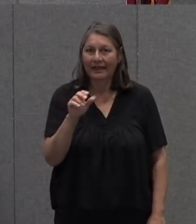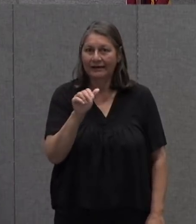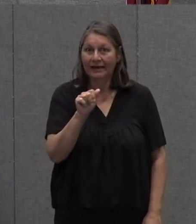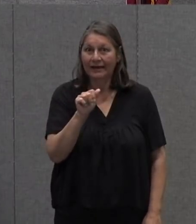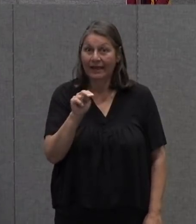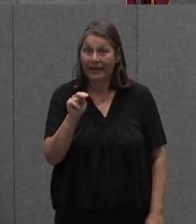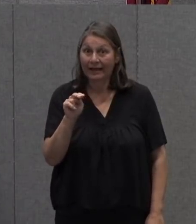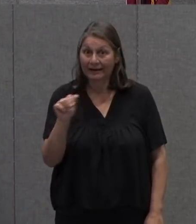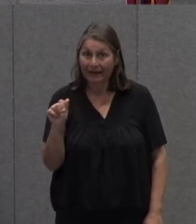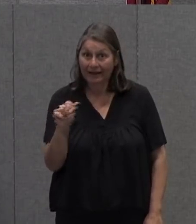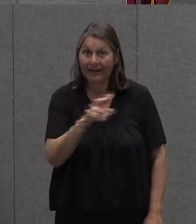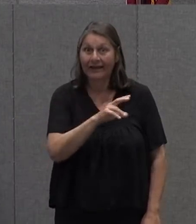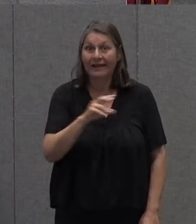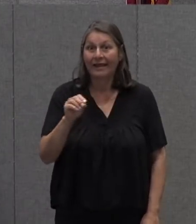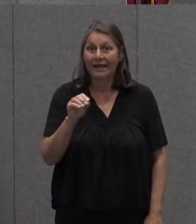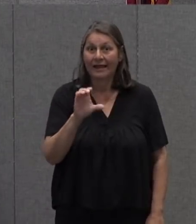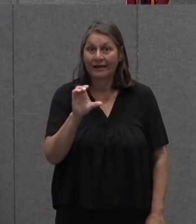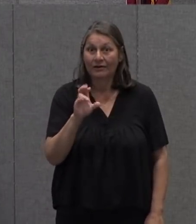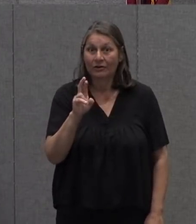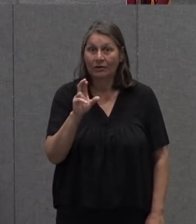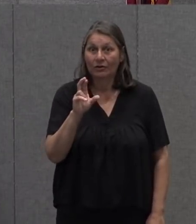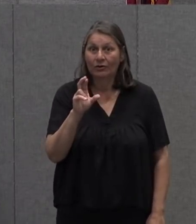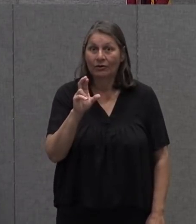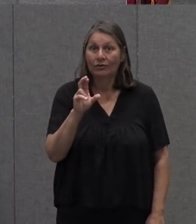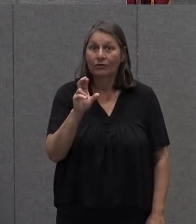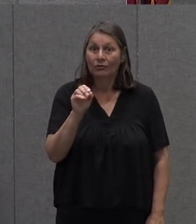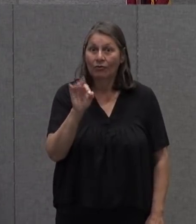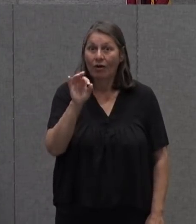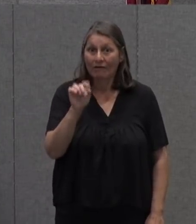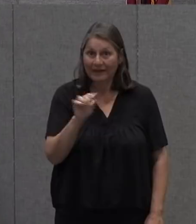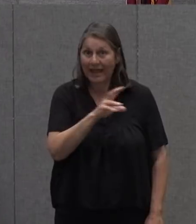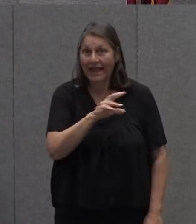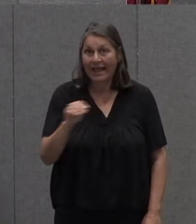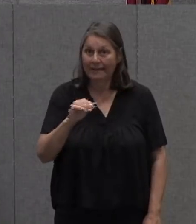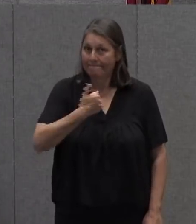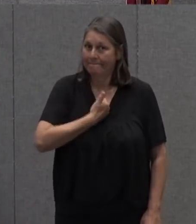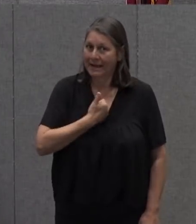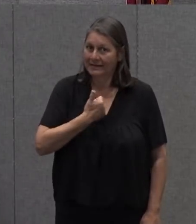And I can't wait for that because I love to play games, and I'm sure that you do too.